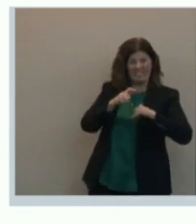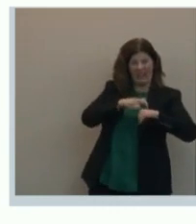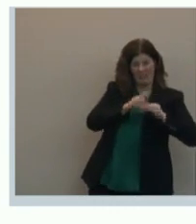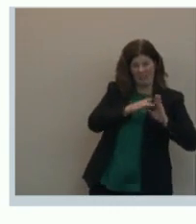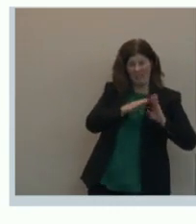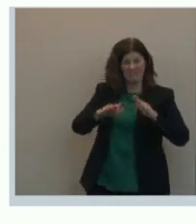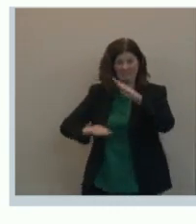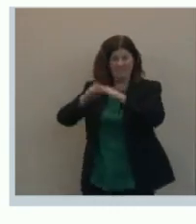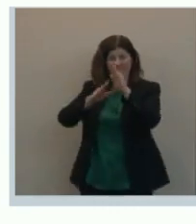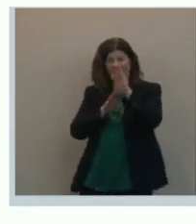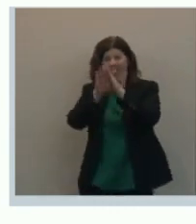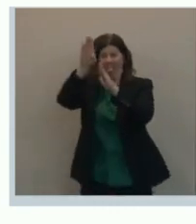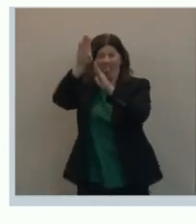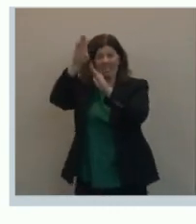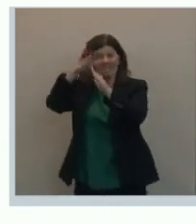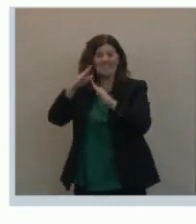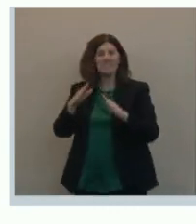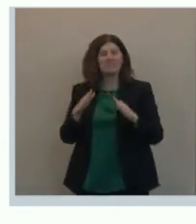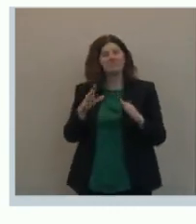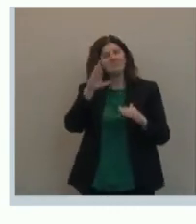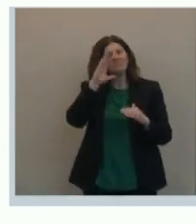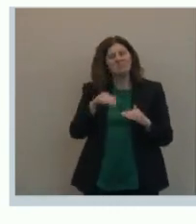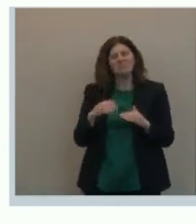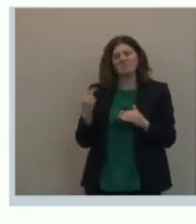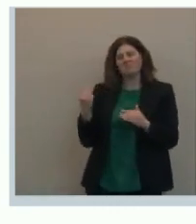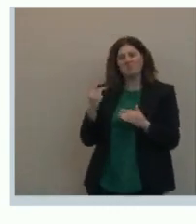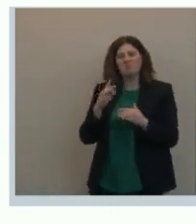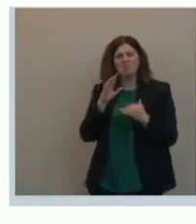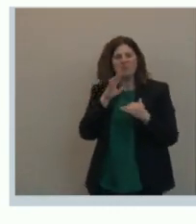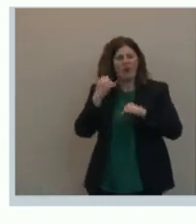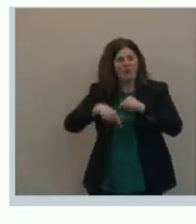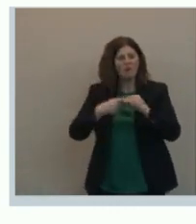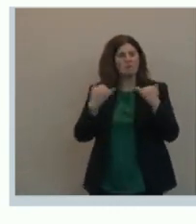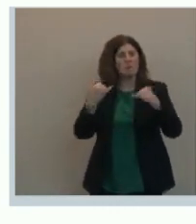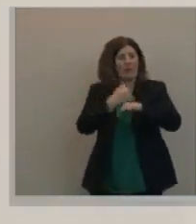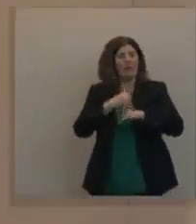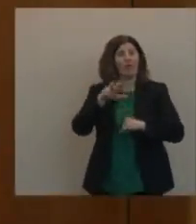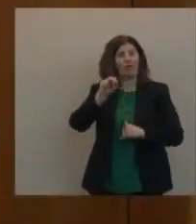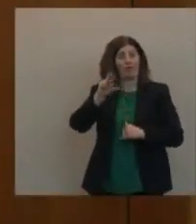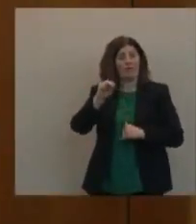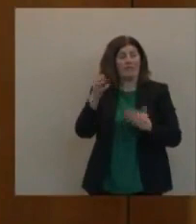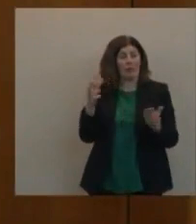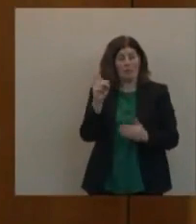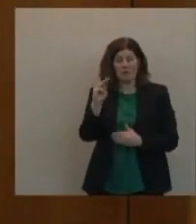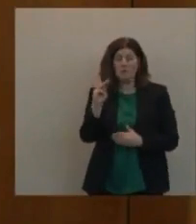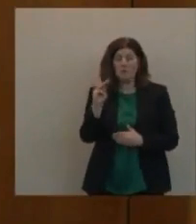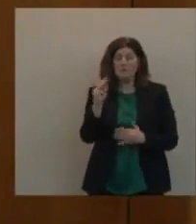BUT WE AT NEW MEXICO ARE STILL EARLY IN THAT CURVE, WE ARE EARLY IN THE INFECTION.